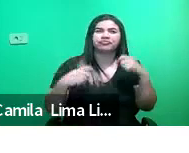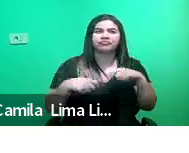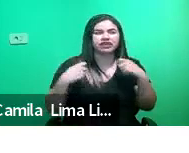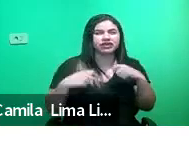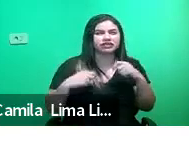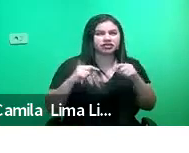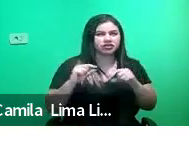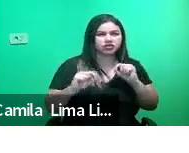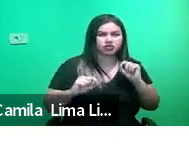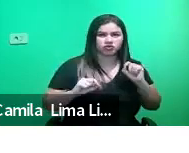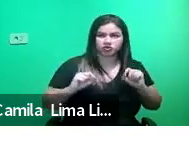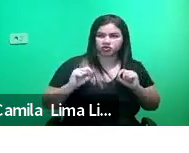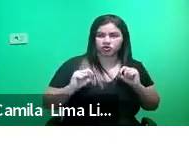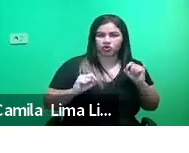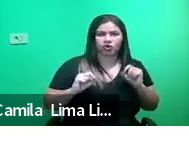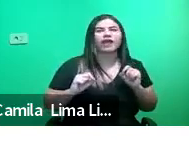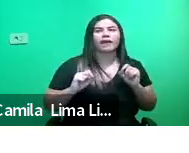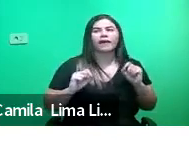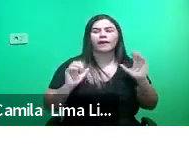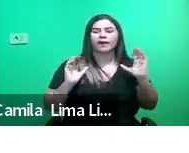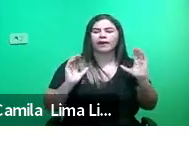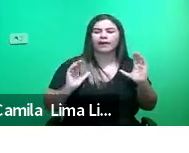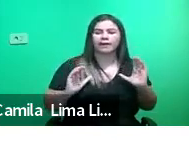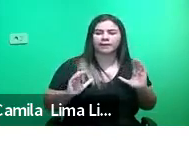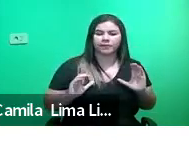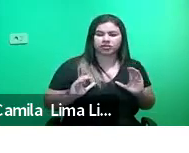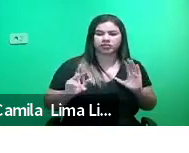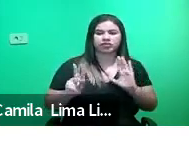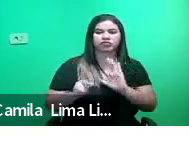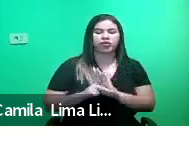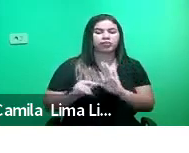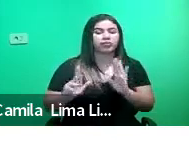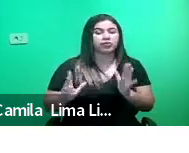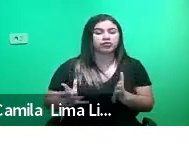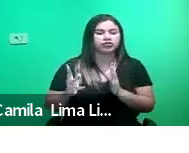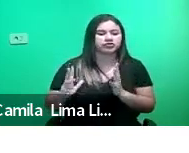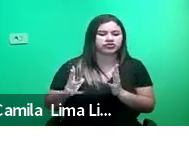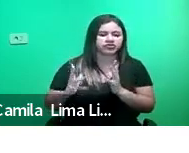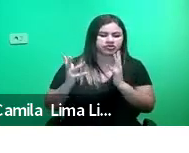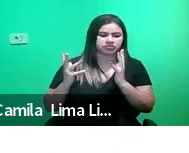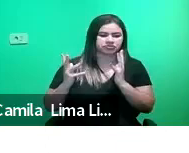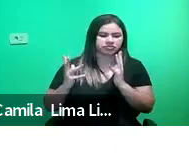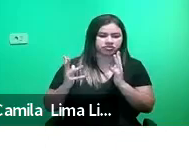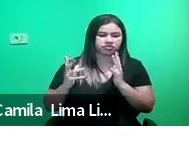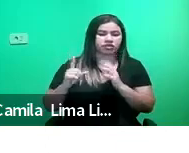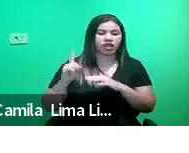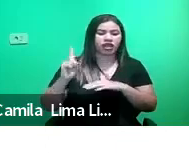stimulus fully full determination of full determination of behavior By the stimulus By the